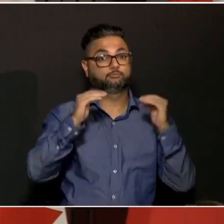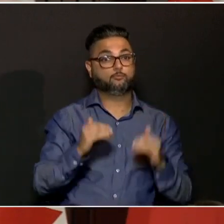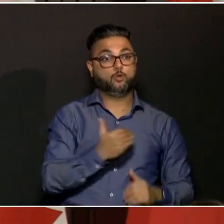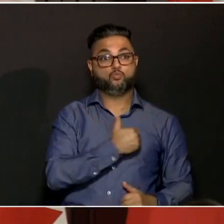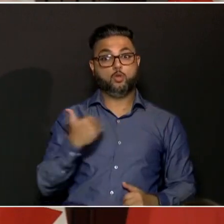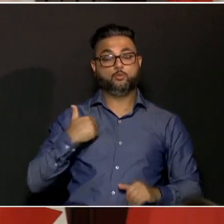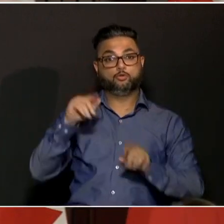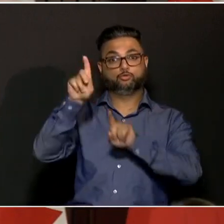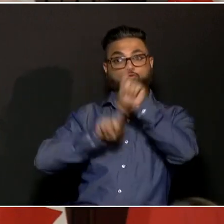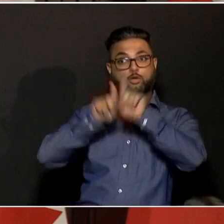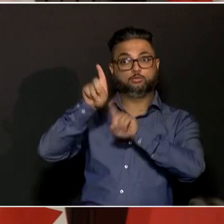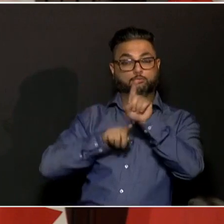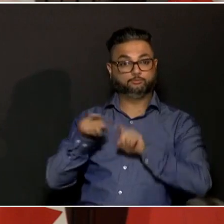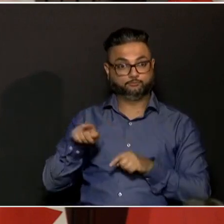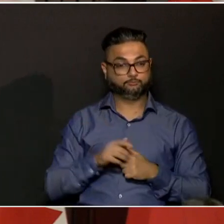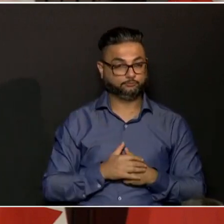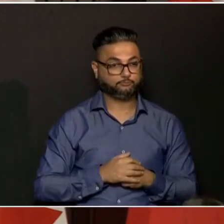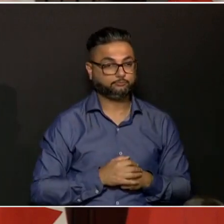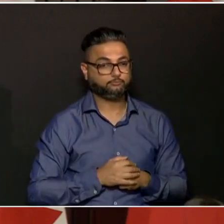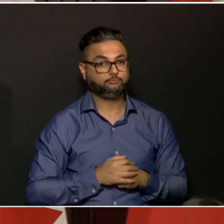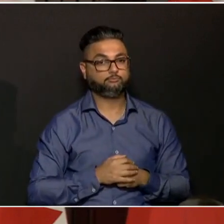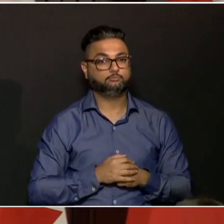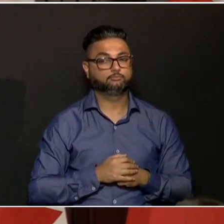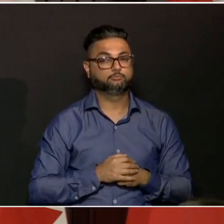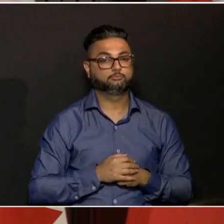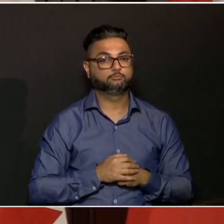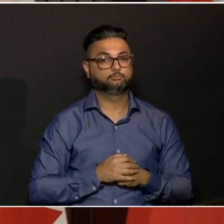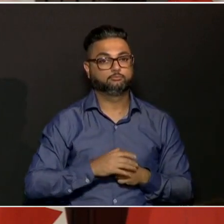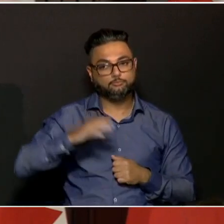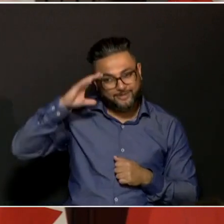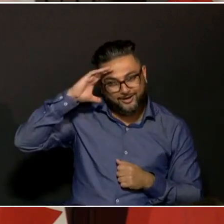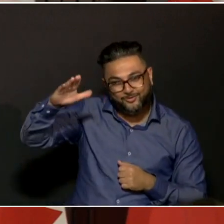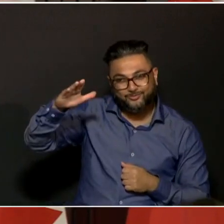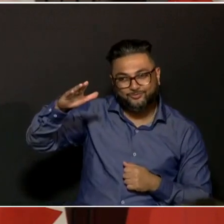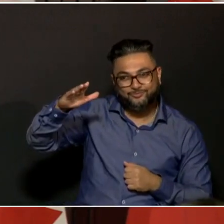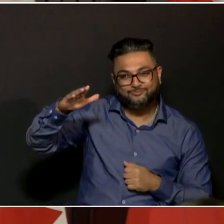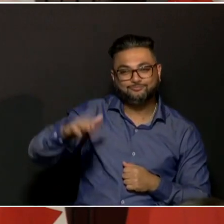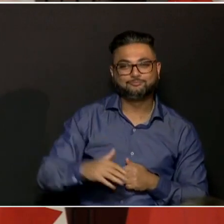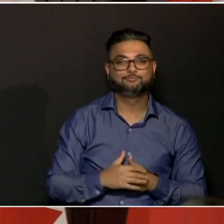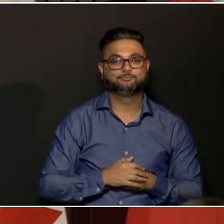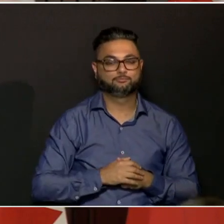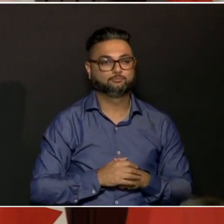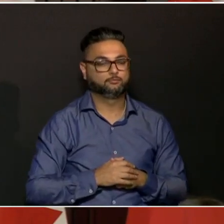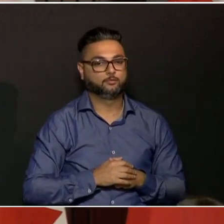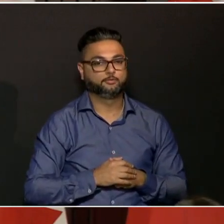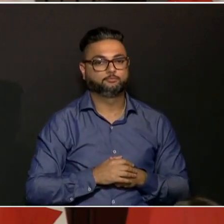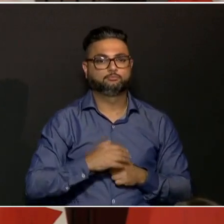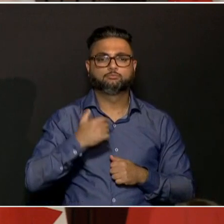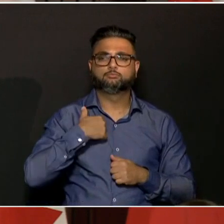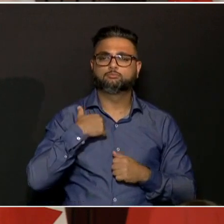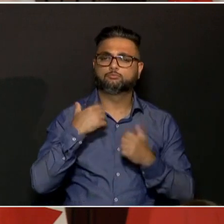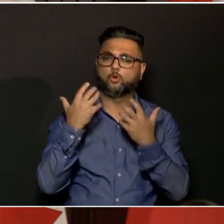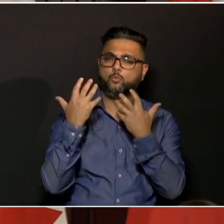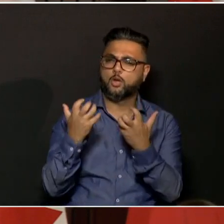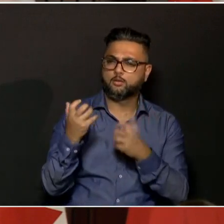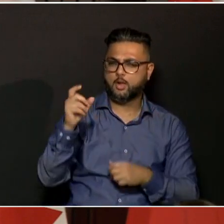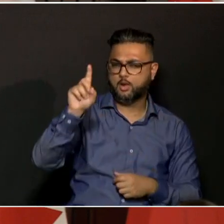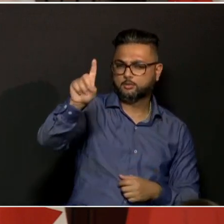From Robert Bentley from ‘Toronto Star.. Hi, Robert. Hi Premier.